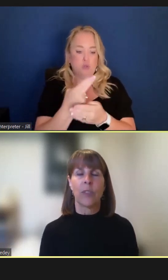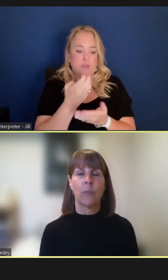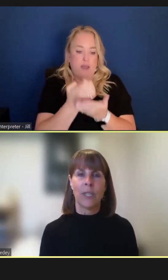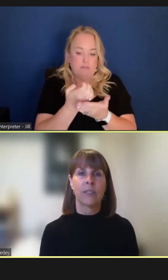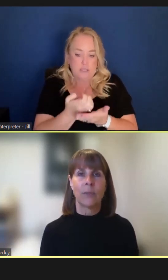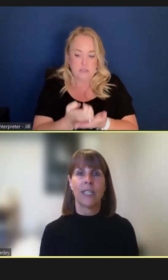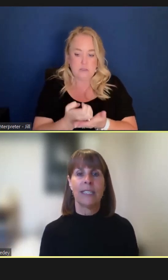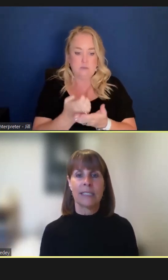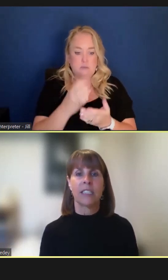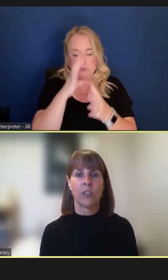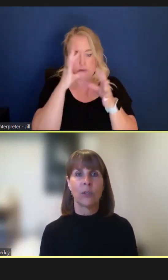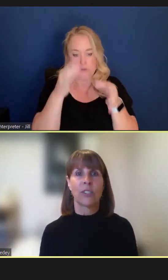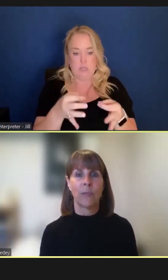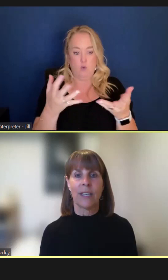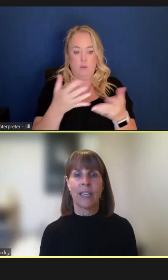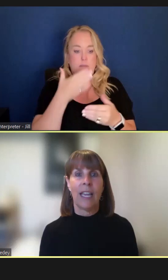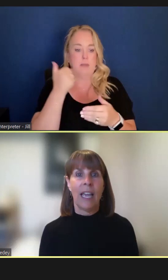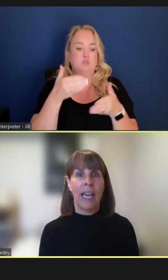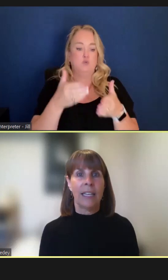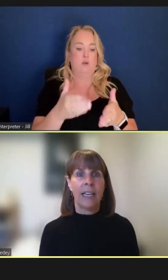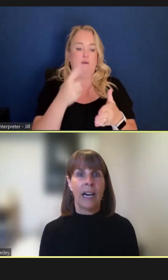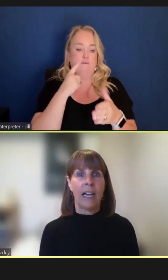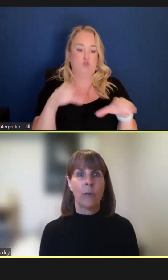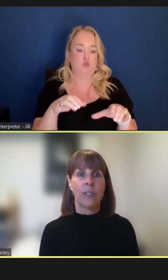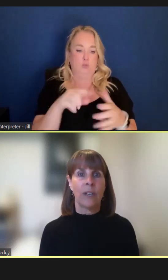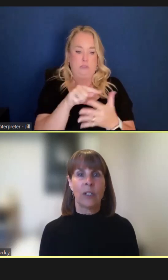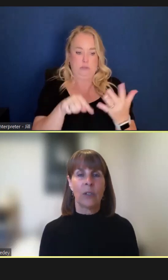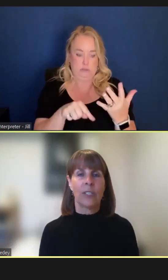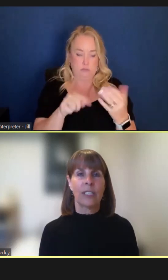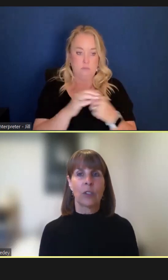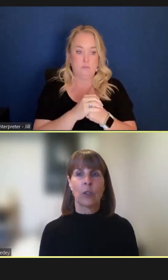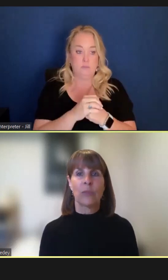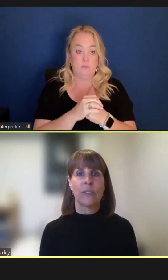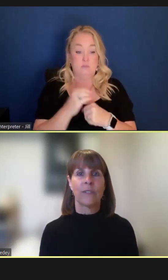the best way is to do something and I would argue that in terms of the